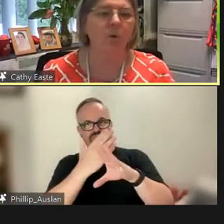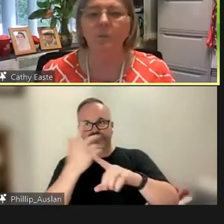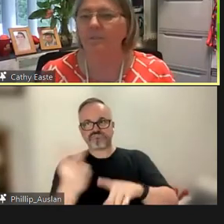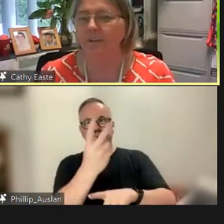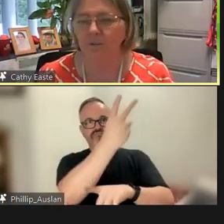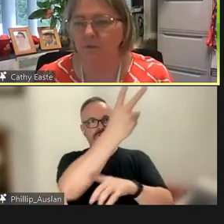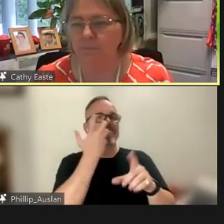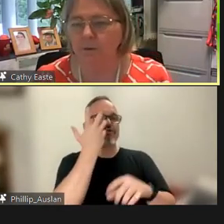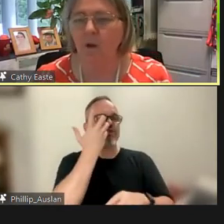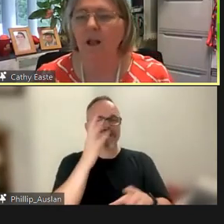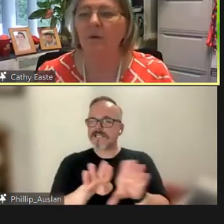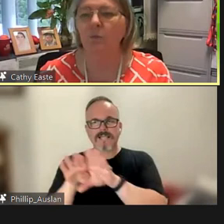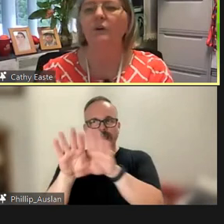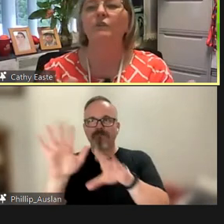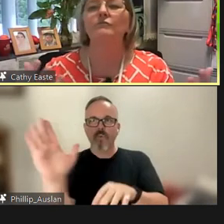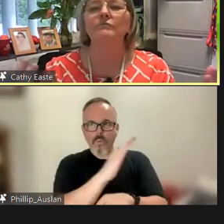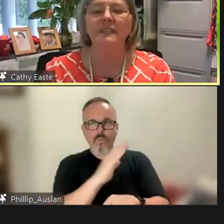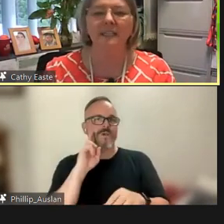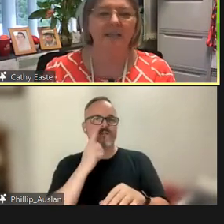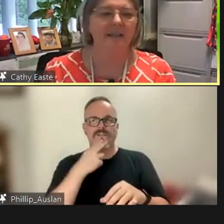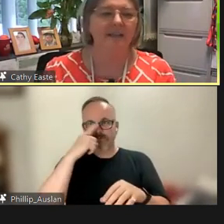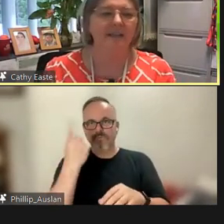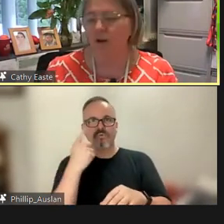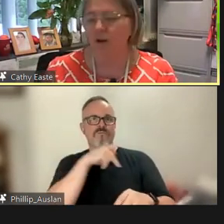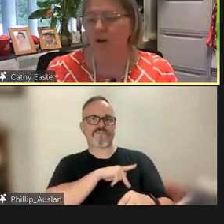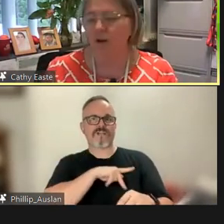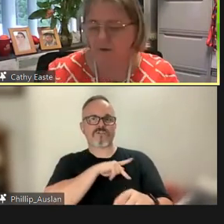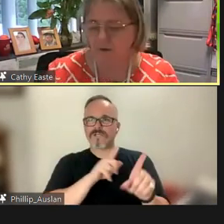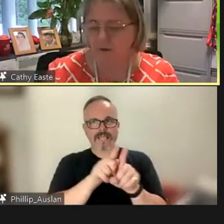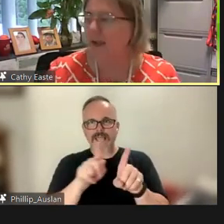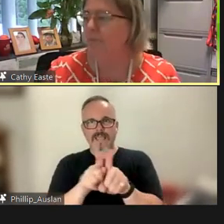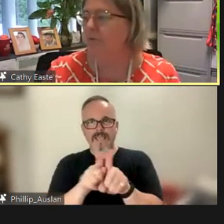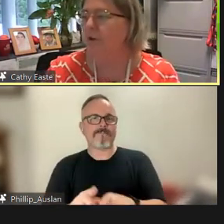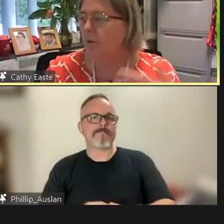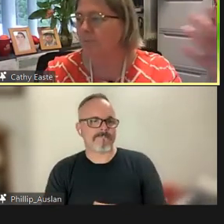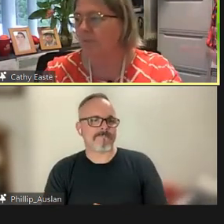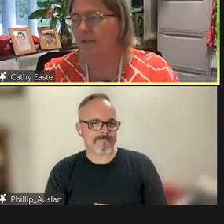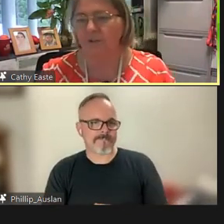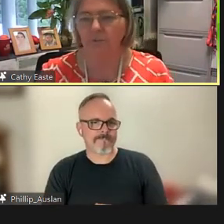all professional deaf people. They want a career. They want to be able to go up the leadership